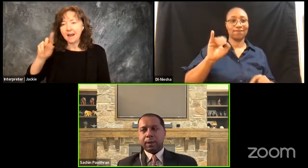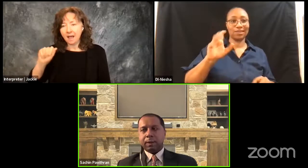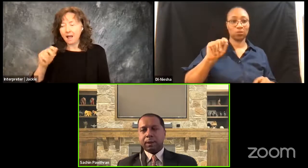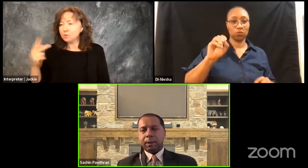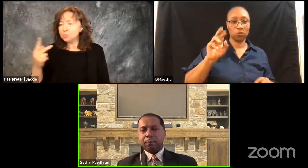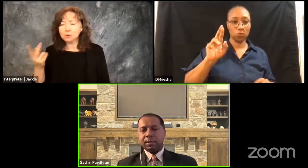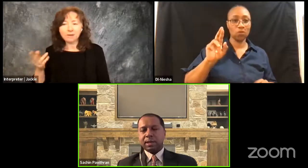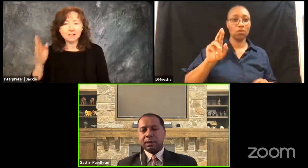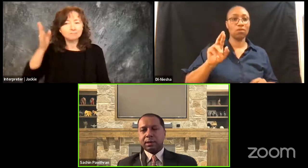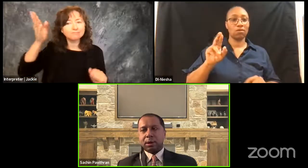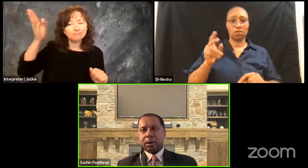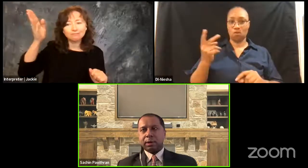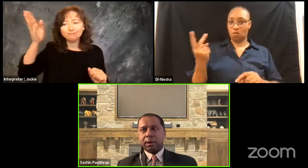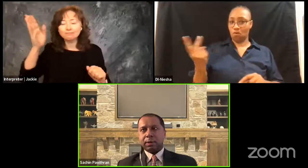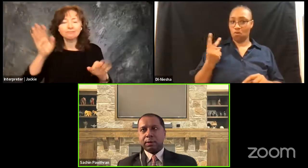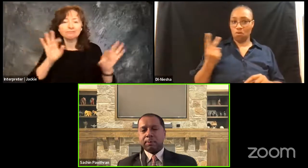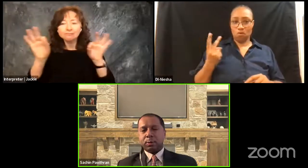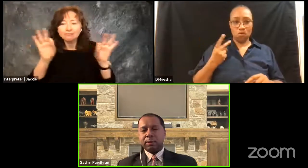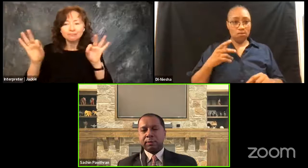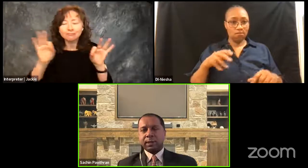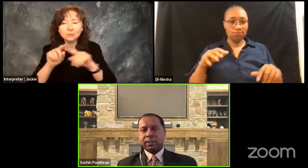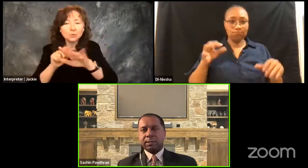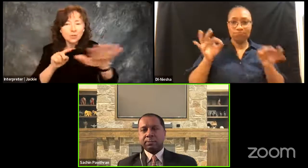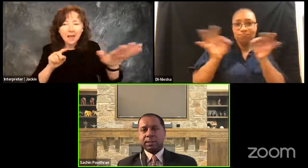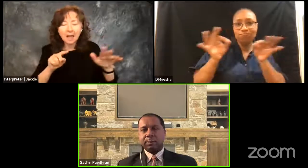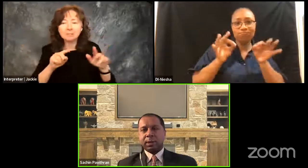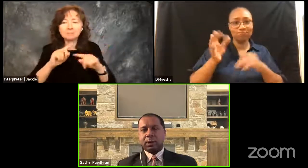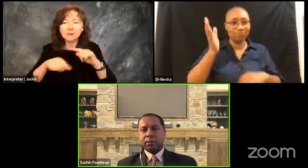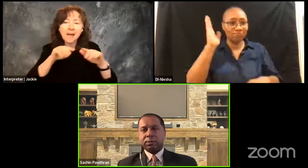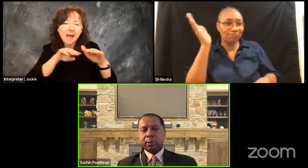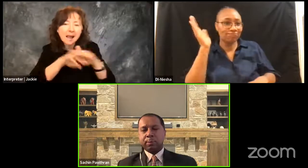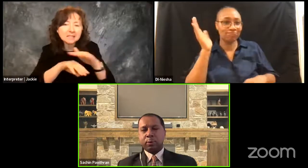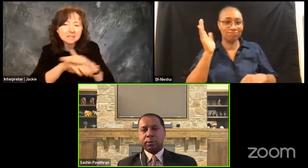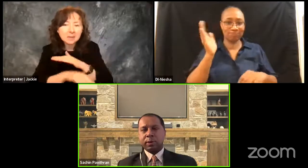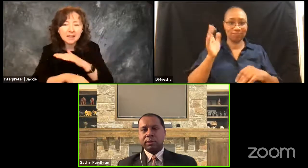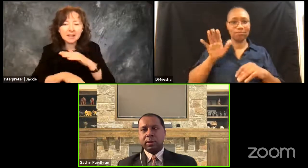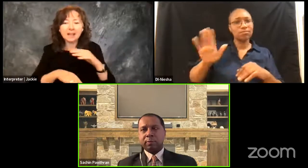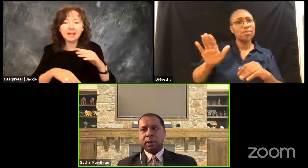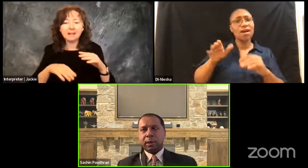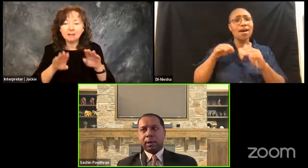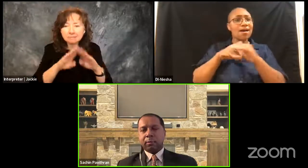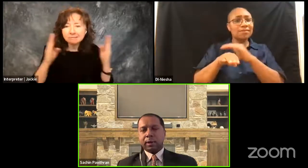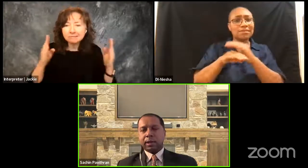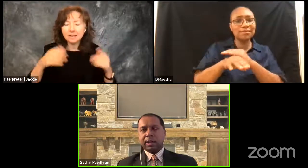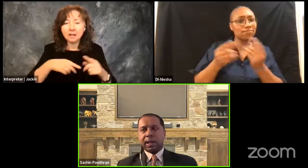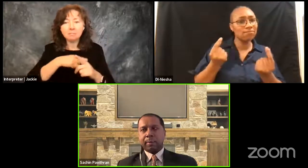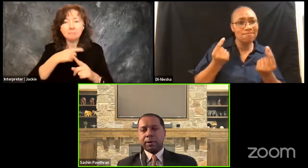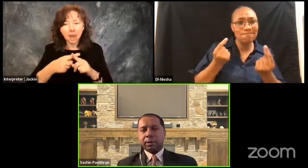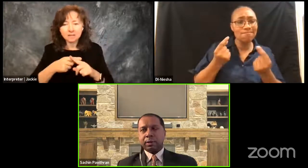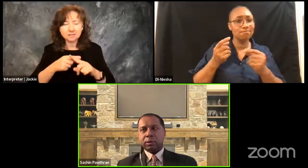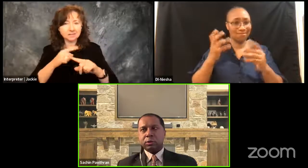we presented on the importance of accessibility but also the importance of working collaboratively